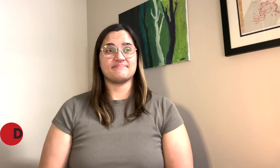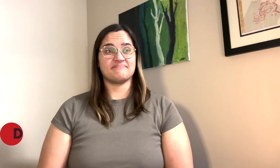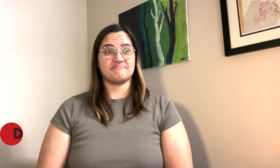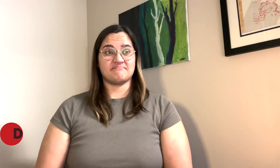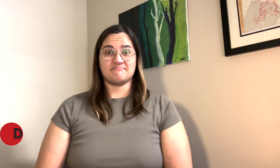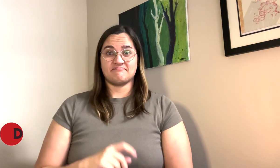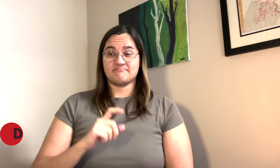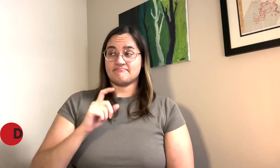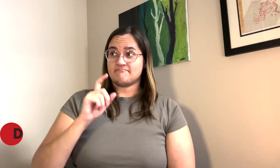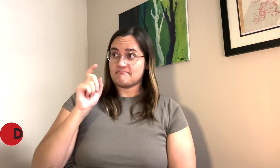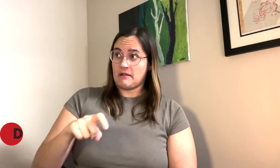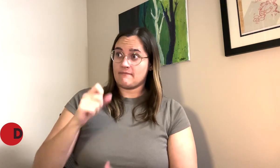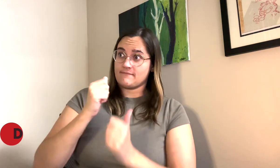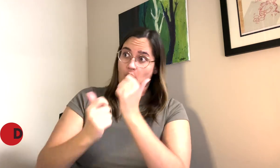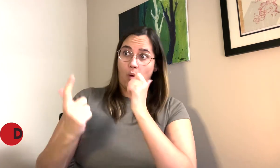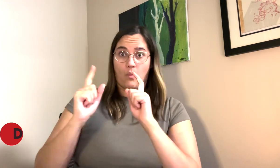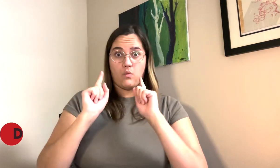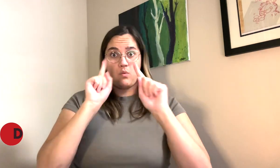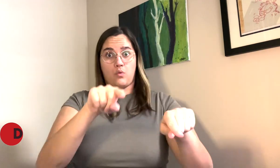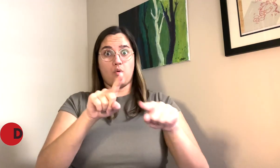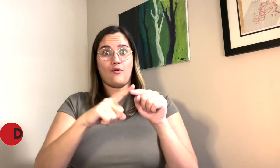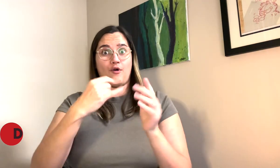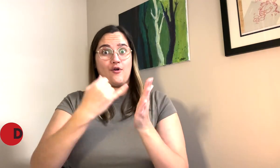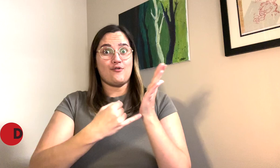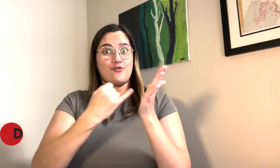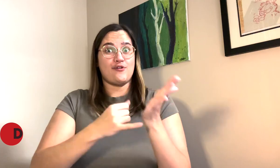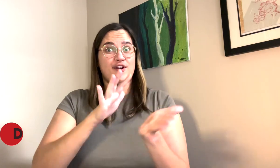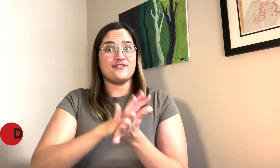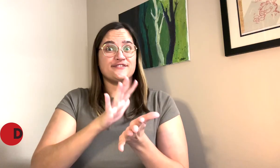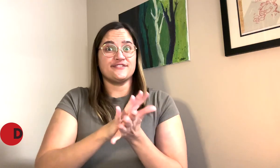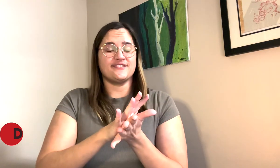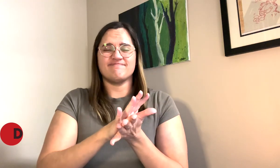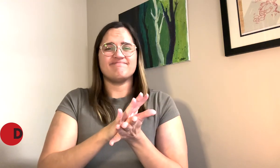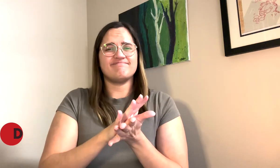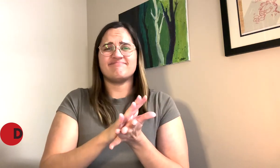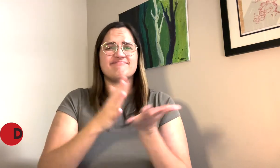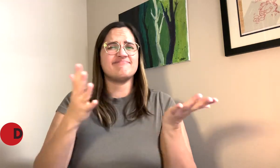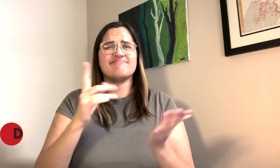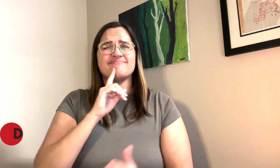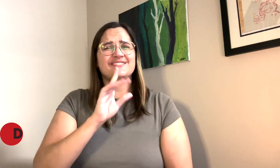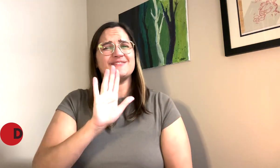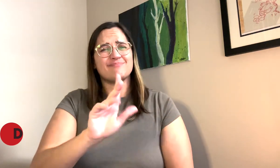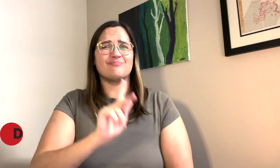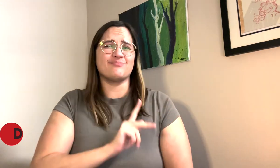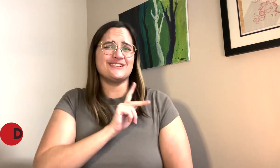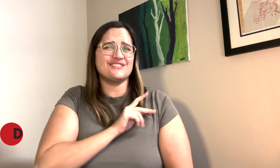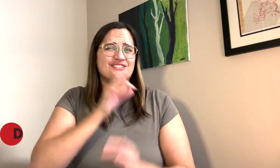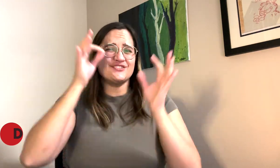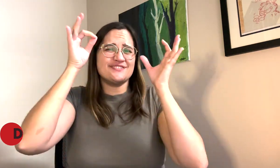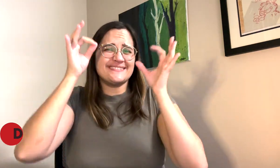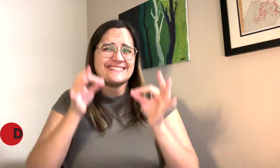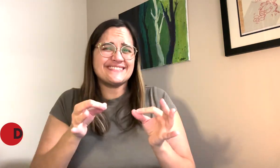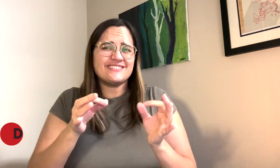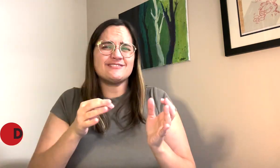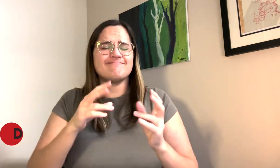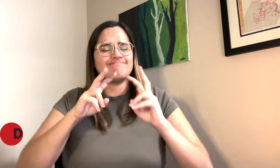No, it’s really your personal choice. You should really ask yourself